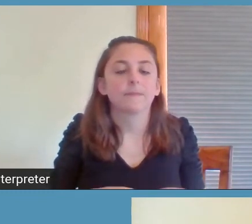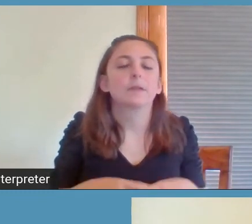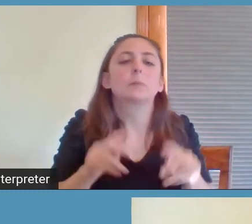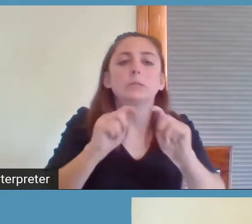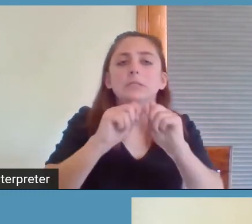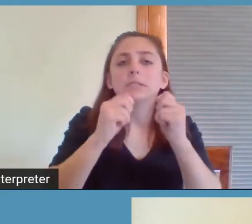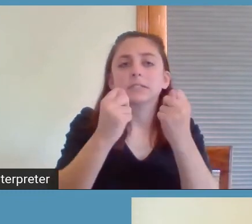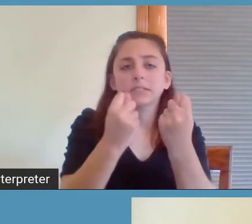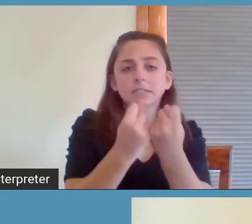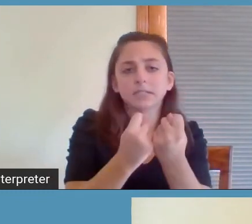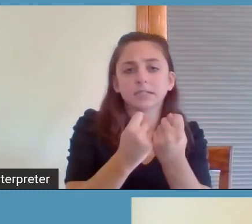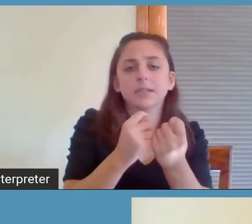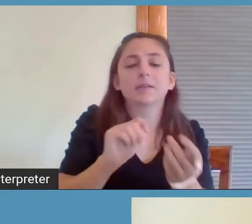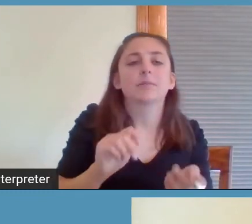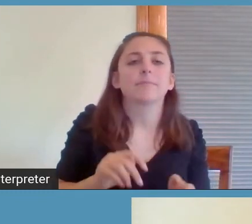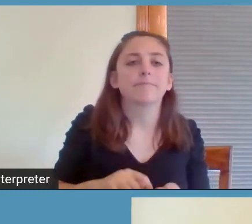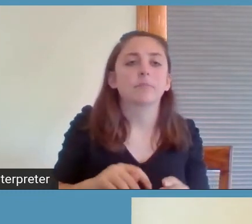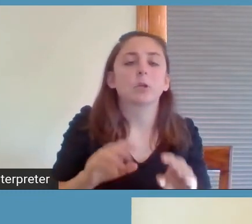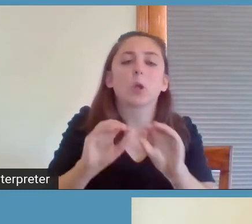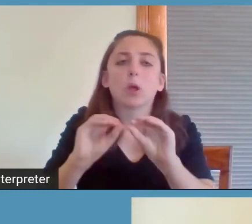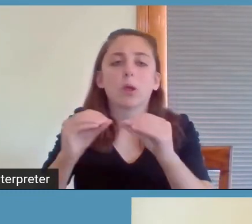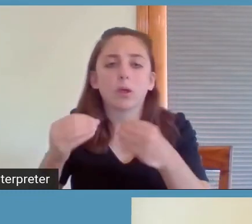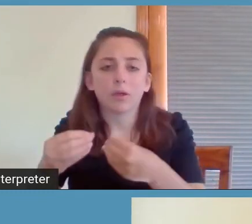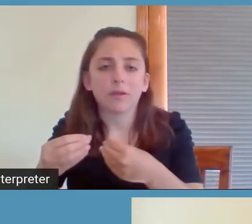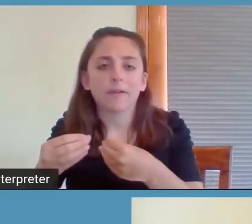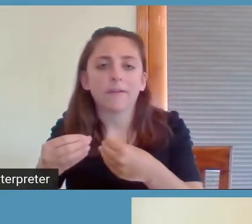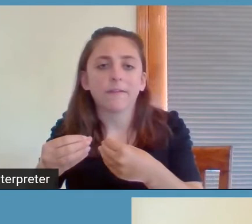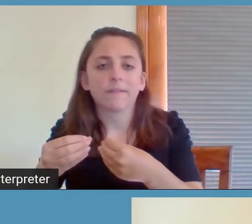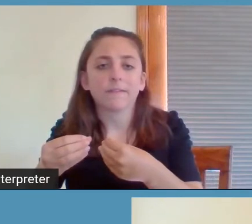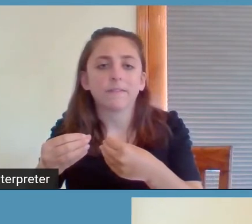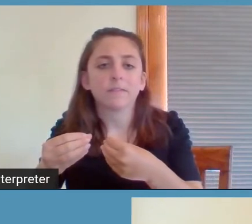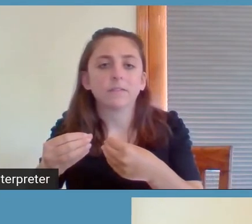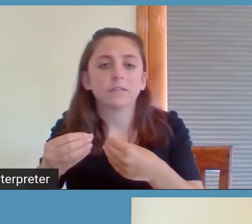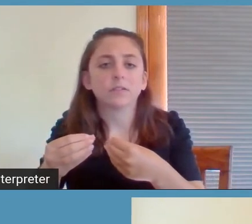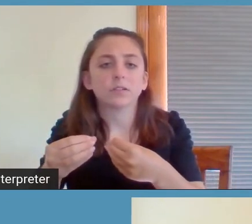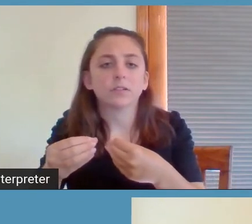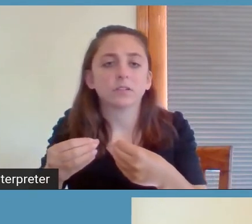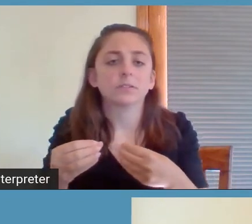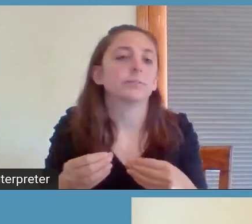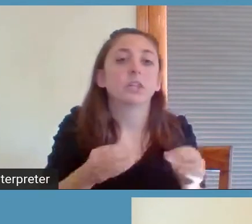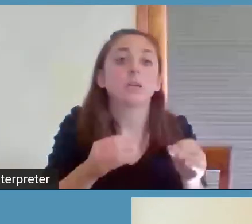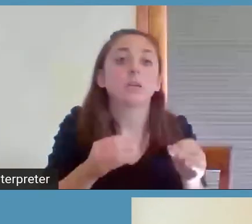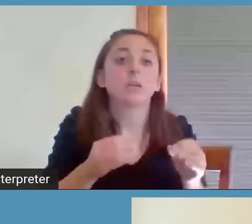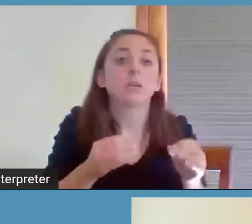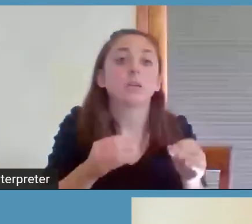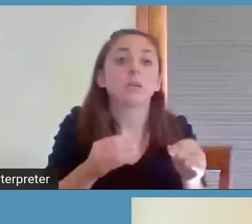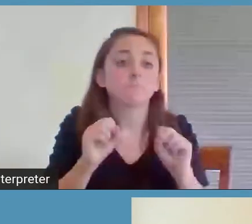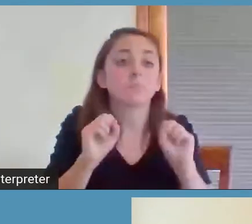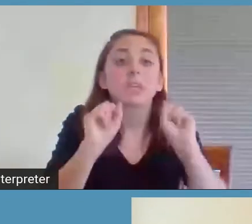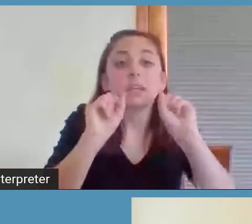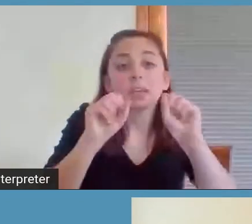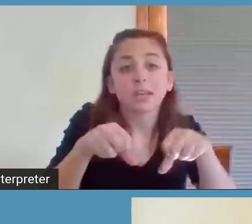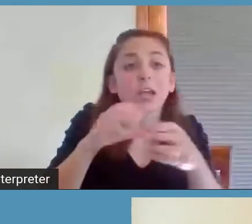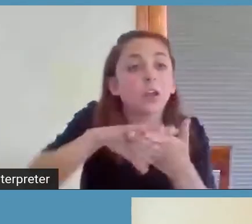in the graduate office who did the trainings in [ __ ] matrix and they were the ones not me um